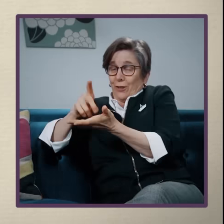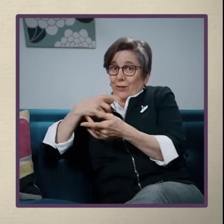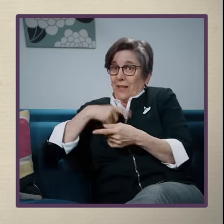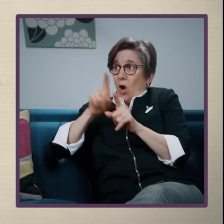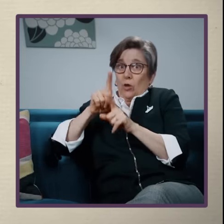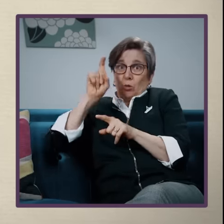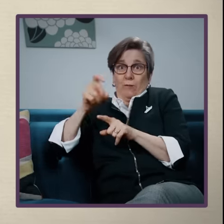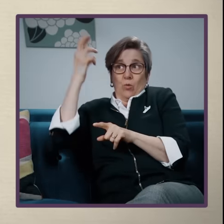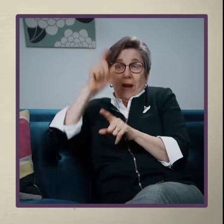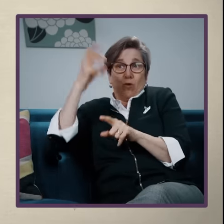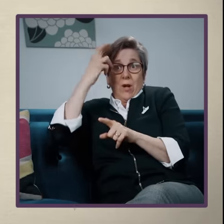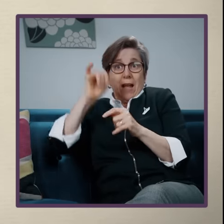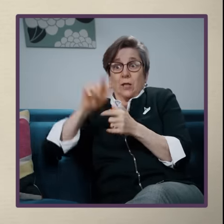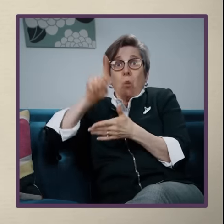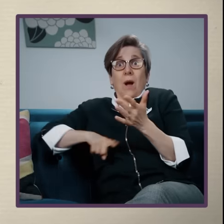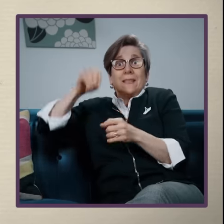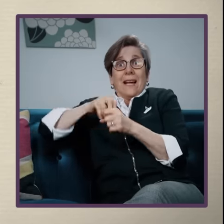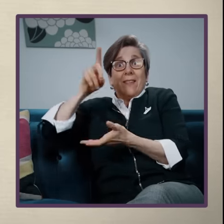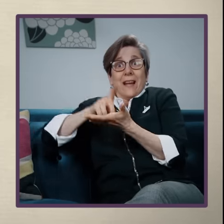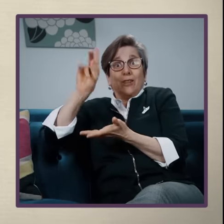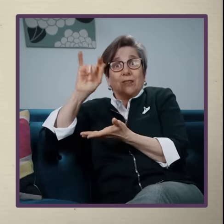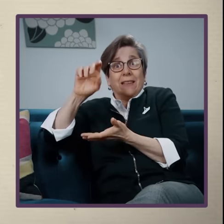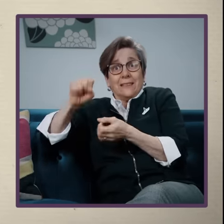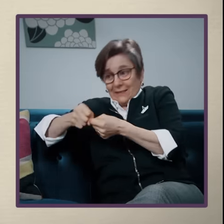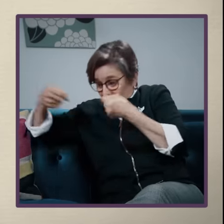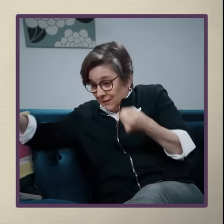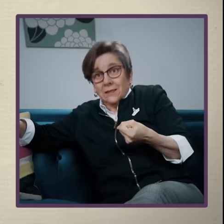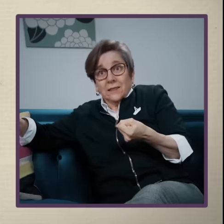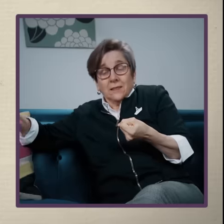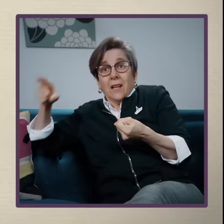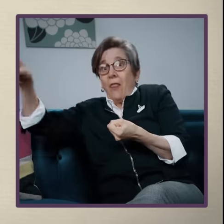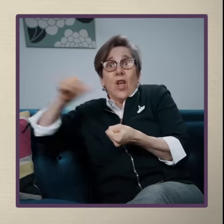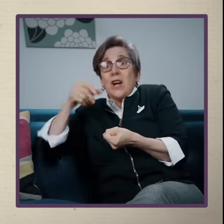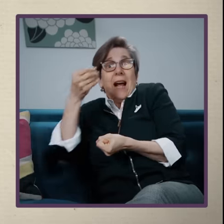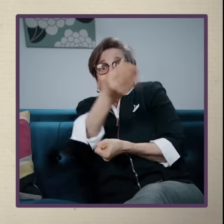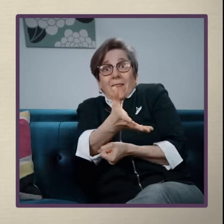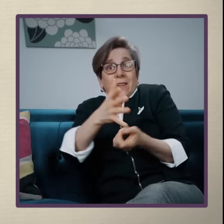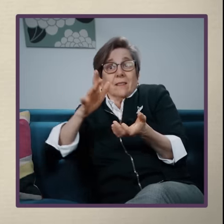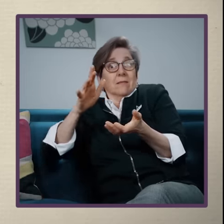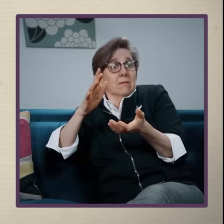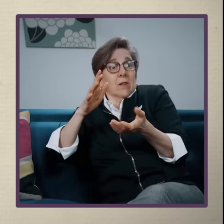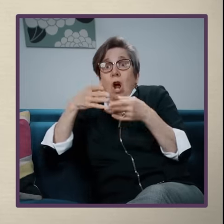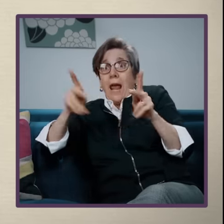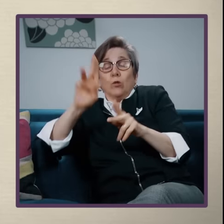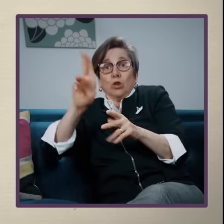because we also realize that as well that in their doctor kit that they bring to the table, they're not given anything that speaks to